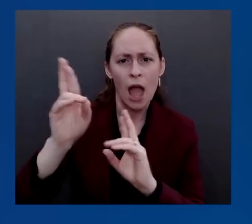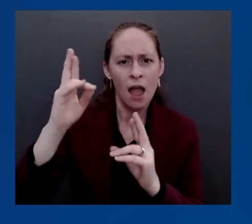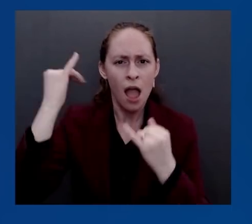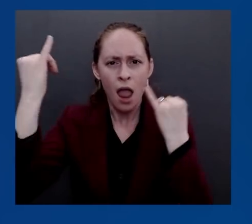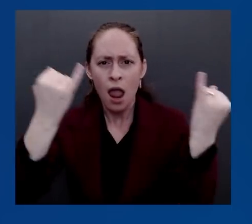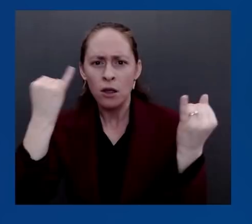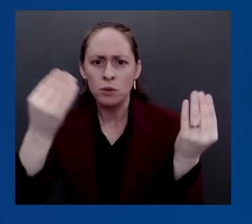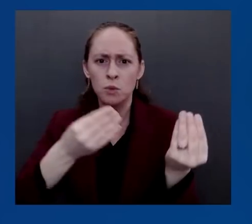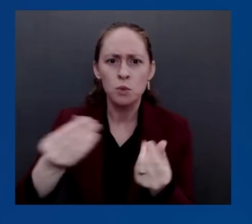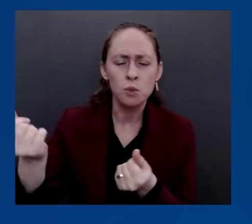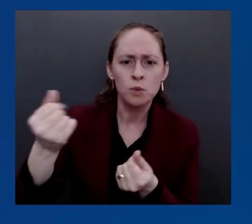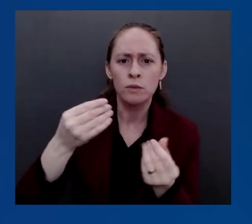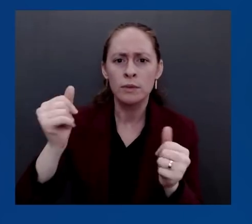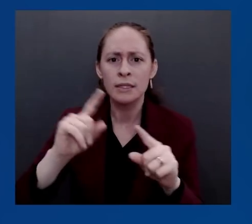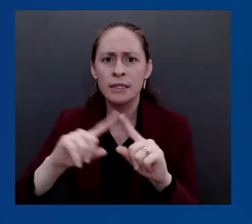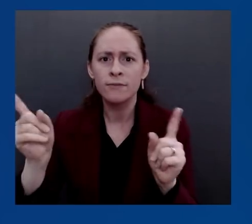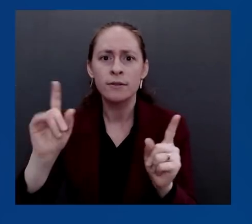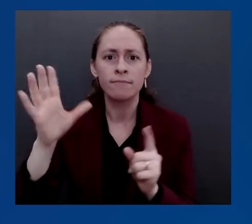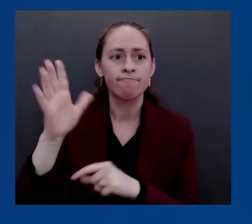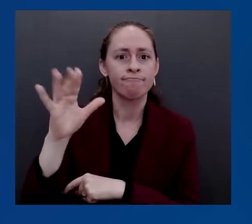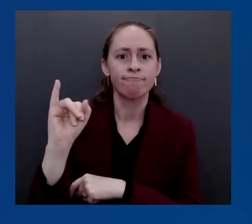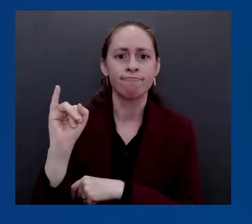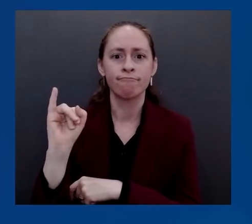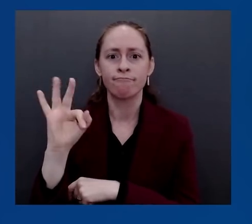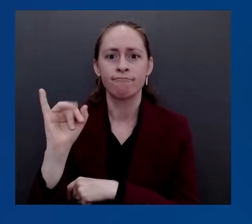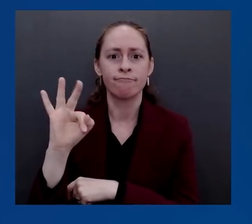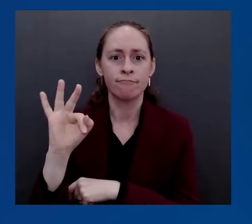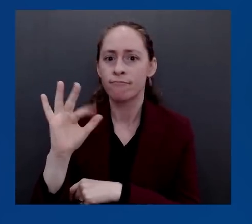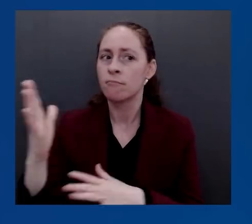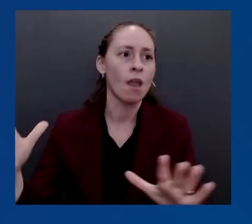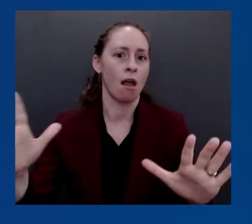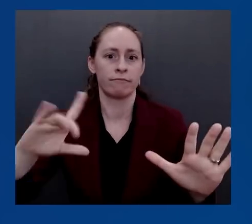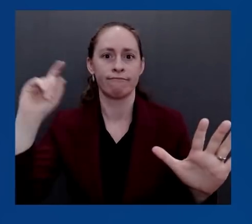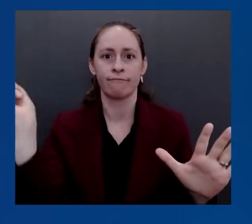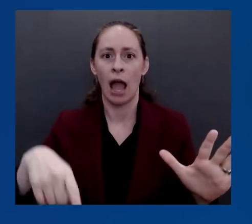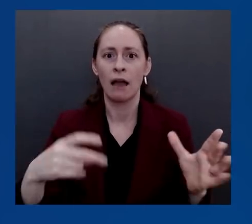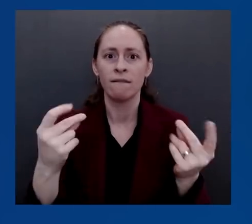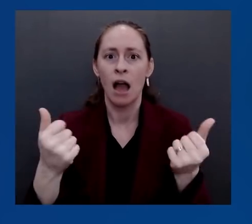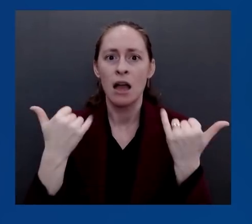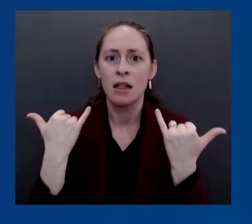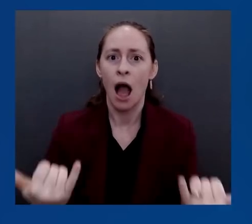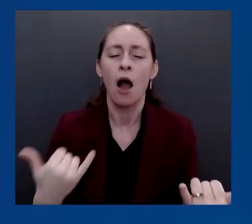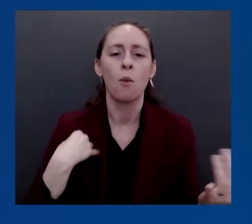as well as what it will take to scale up manufacturing and bring new technologies and manufacturing processes online.